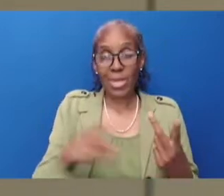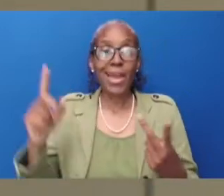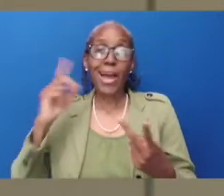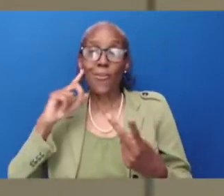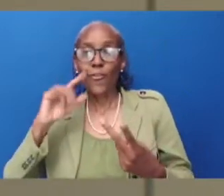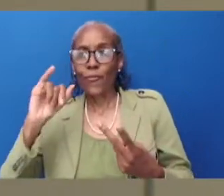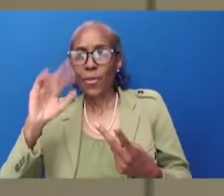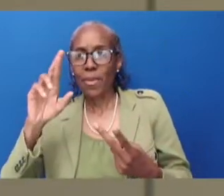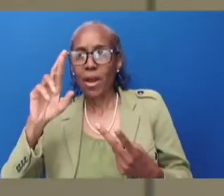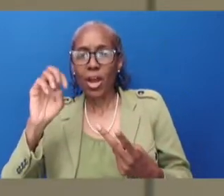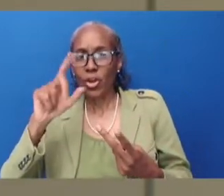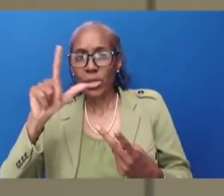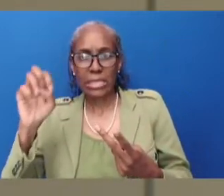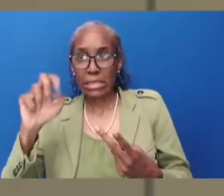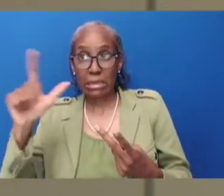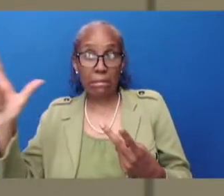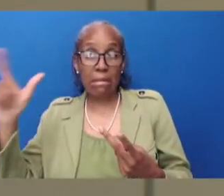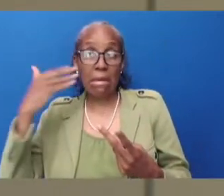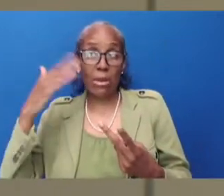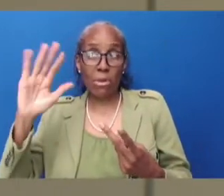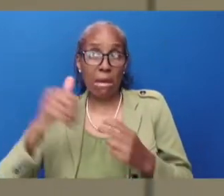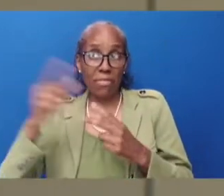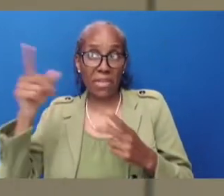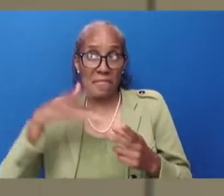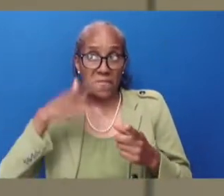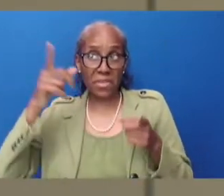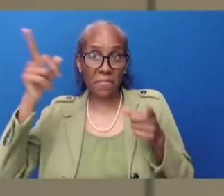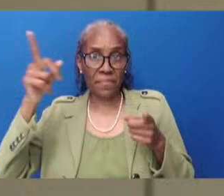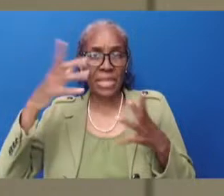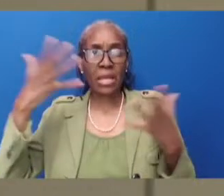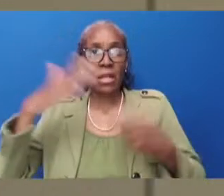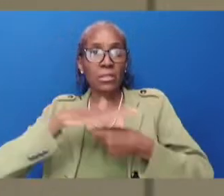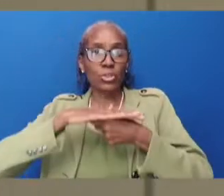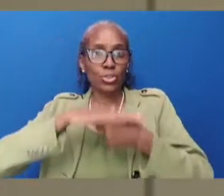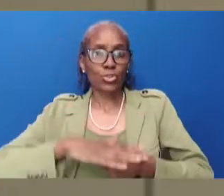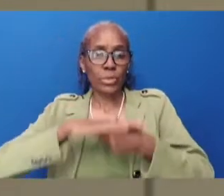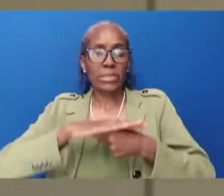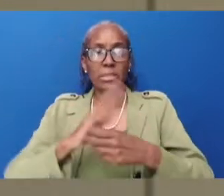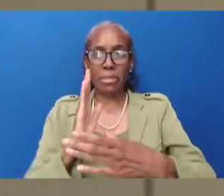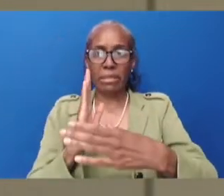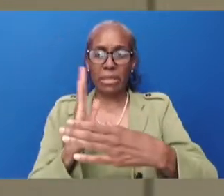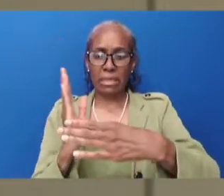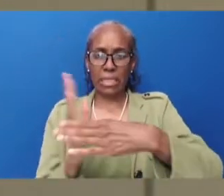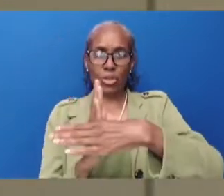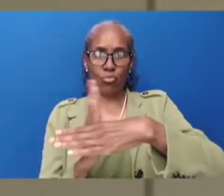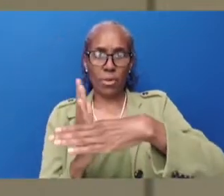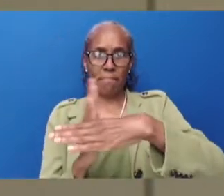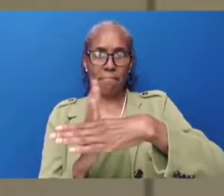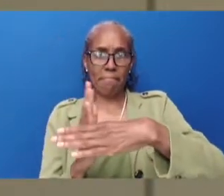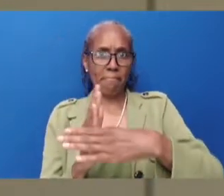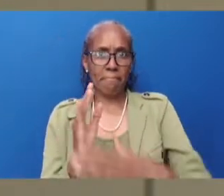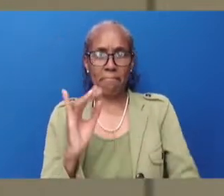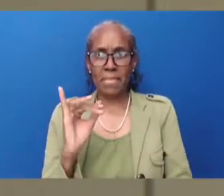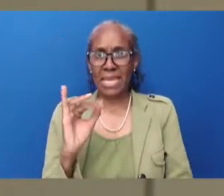AND I HEARD SOME STRESS FROM IREDELL EARLIER, I DON'T KNOW